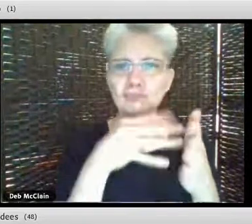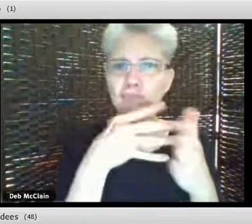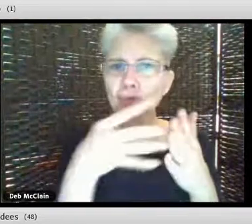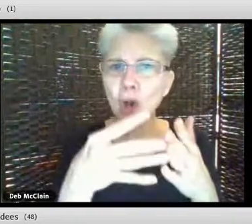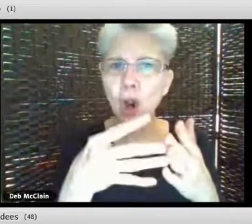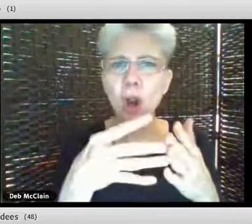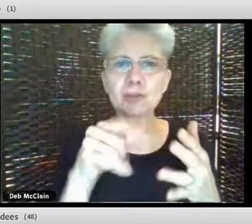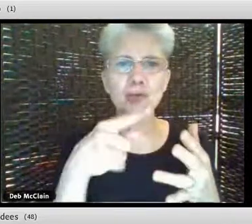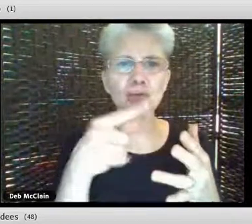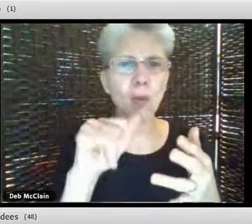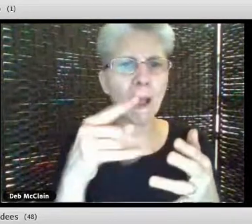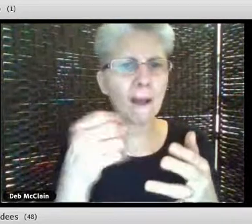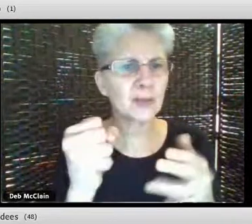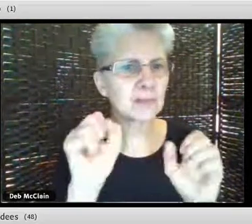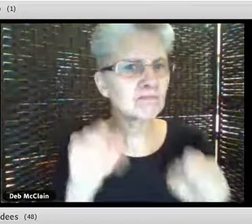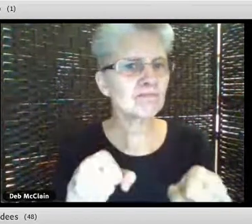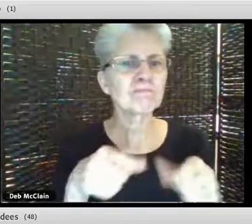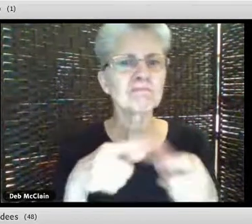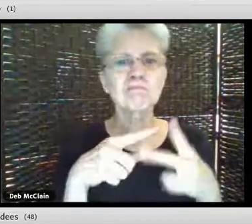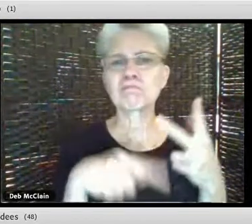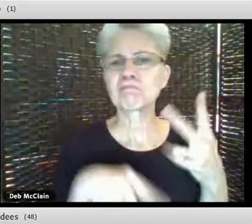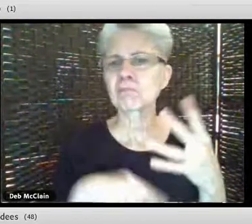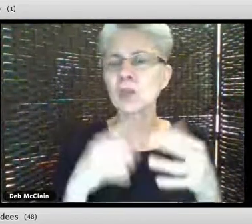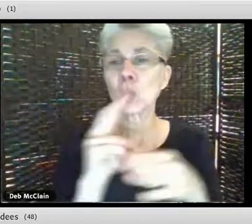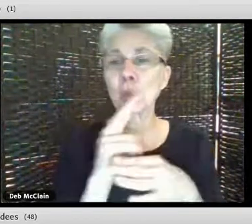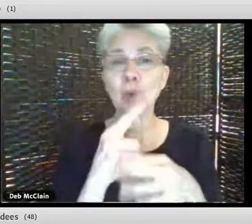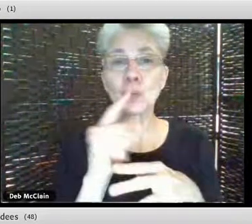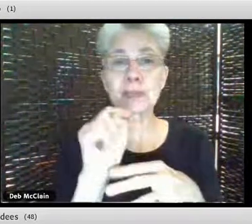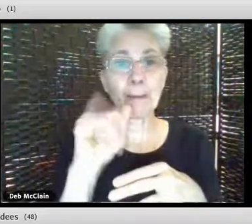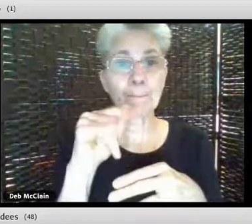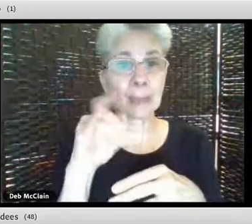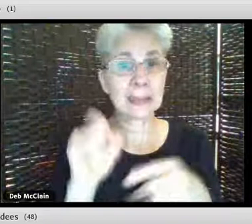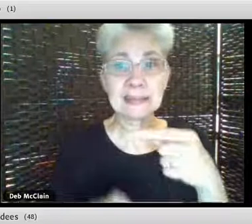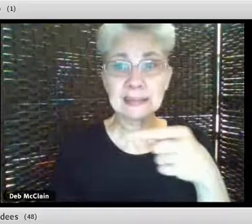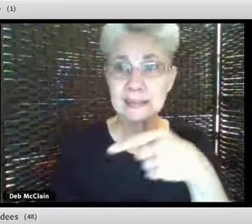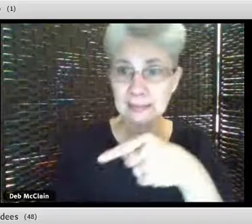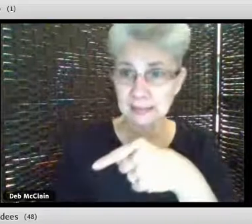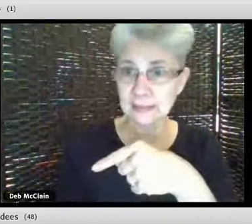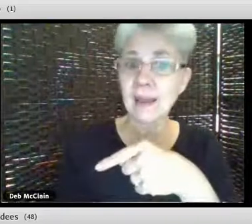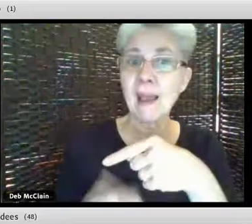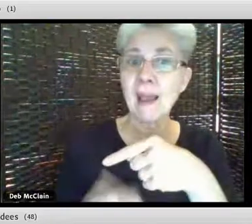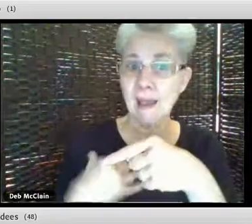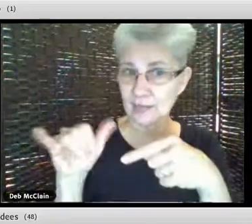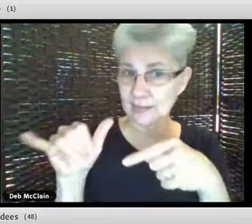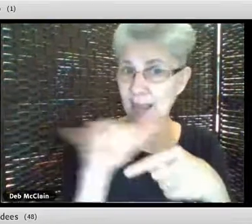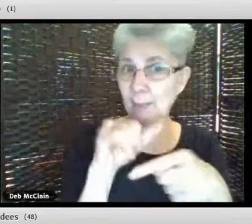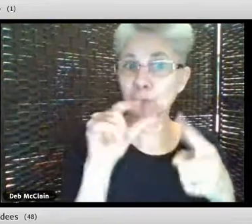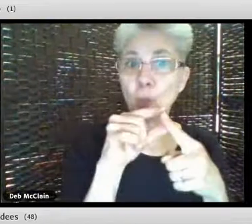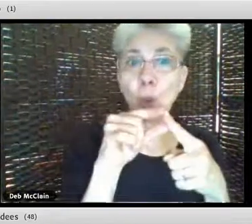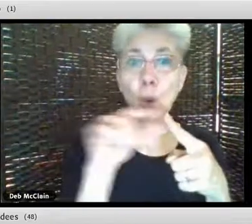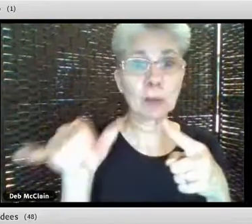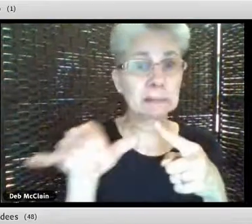It's -- You know, you can do pictures. You can do charts. You can do graphs. You can also use templates,